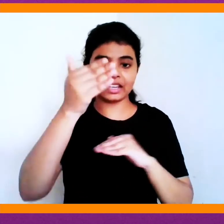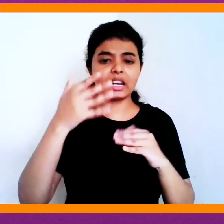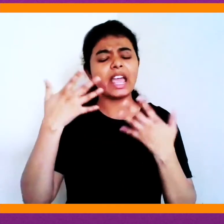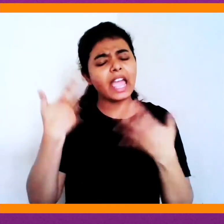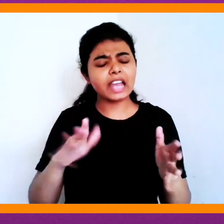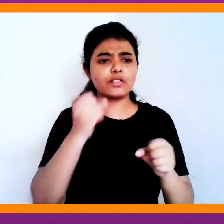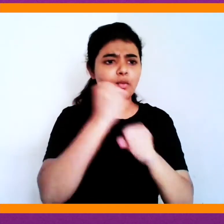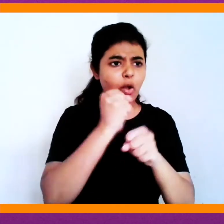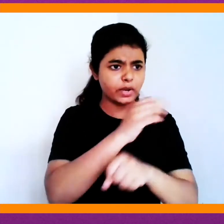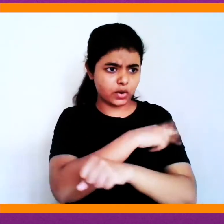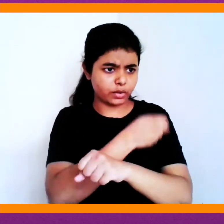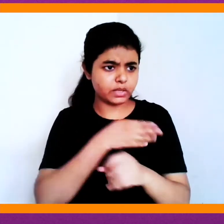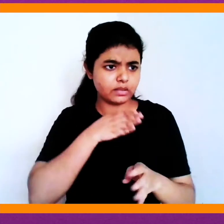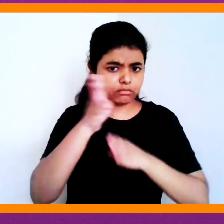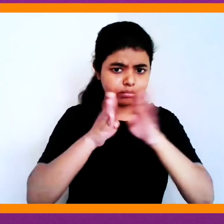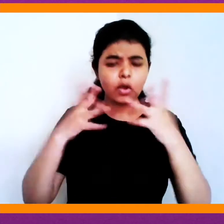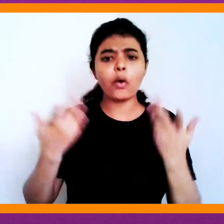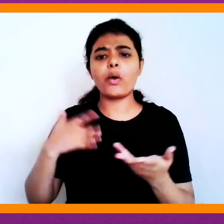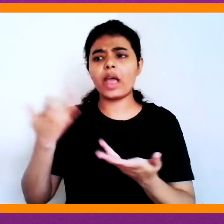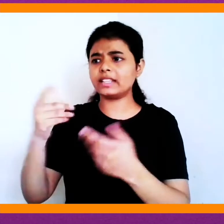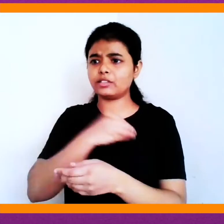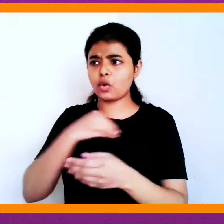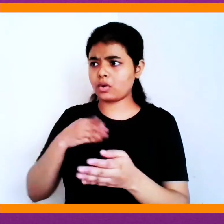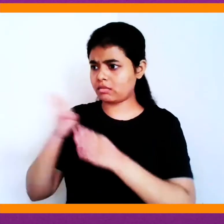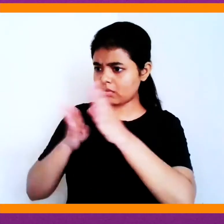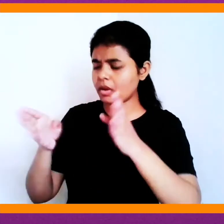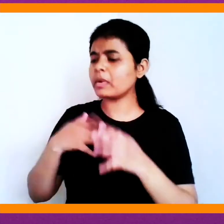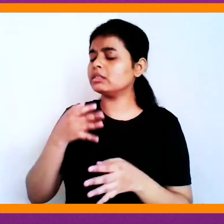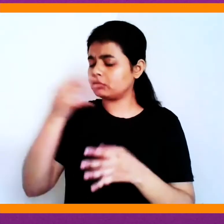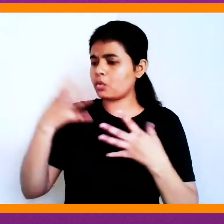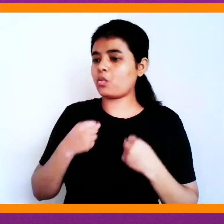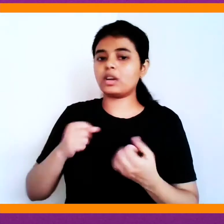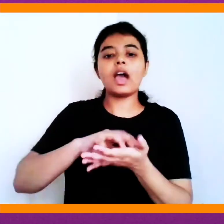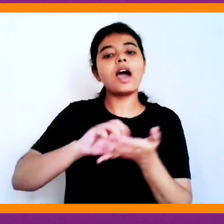of gestation that means if a woman is over 18 she's pregnant she doesn't want the baby